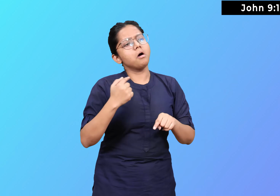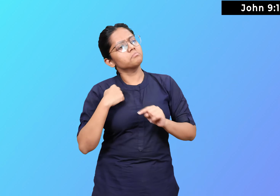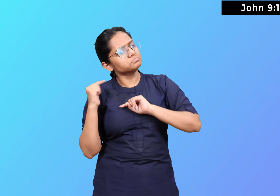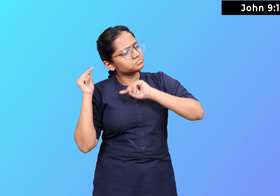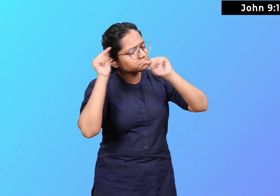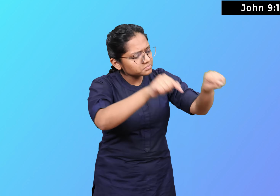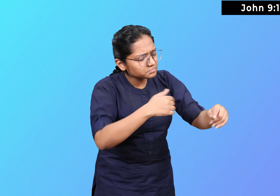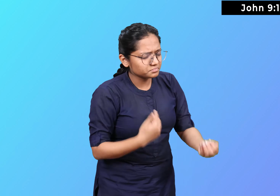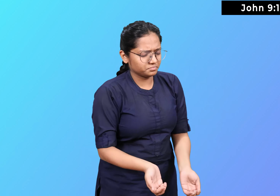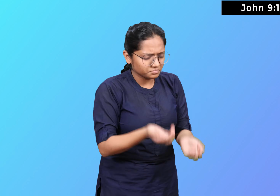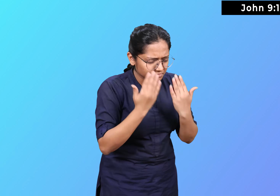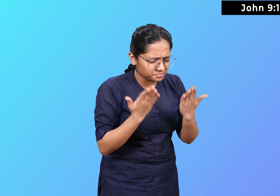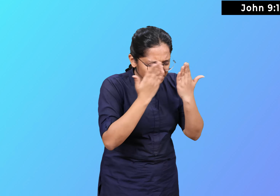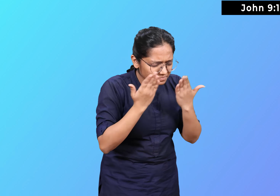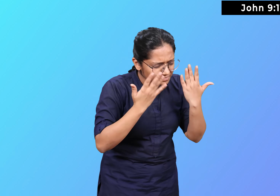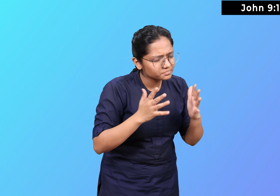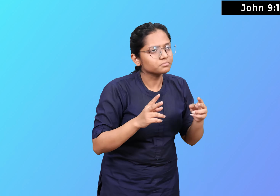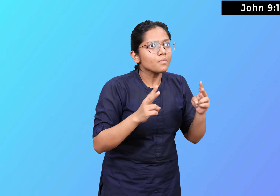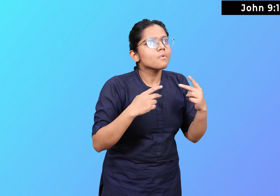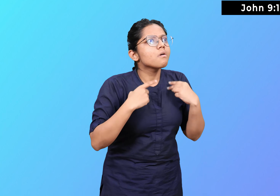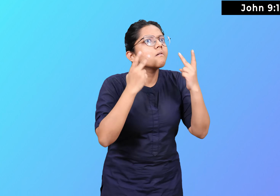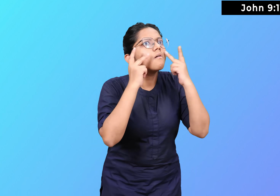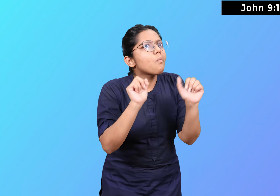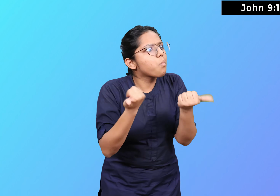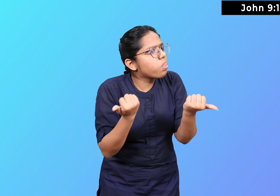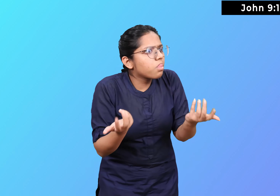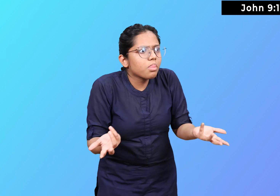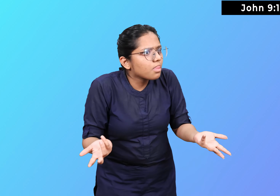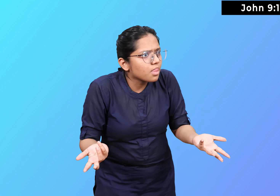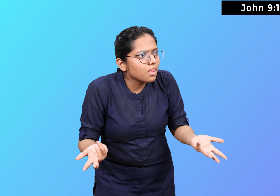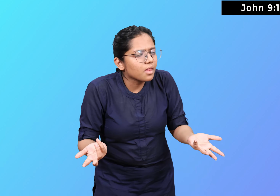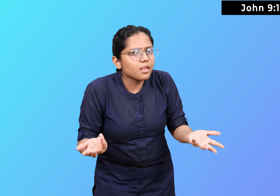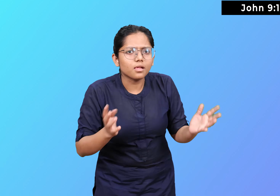So I went there and washed. And then I could see.”